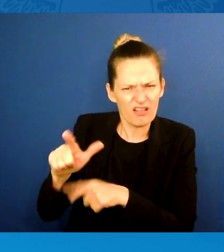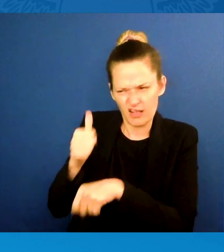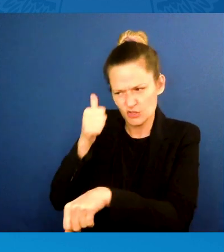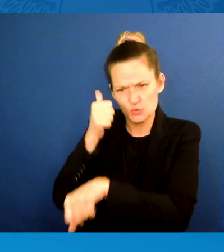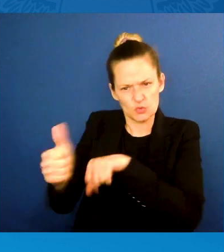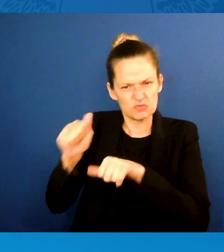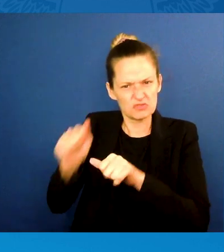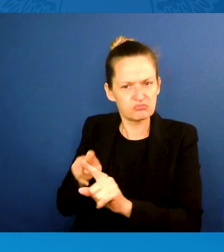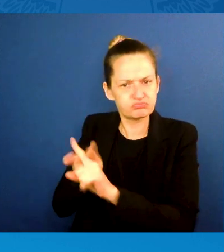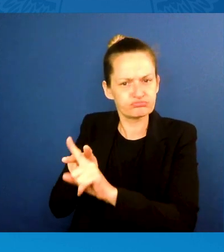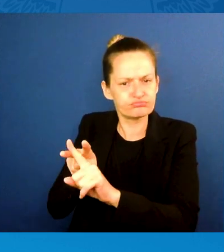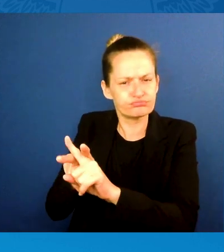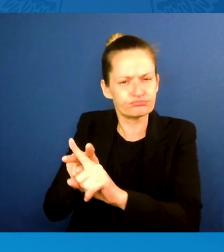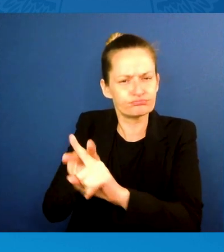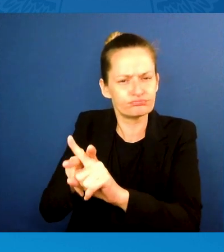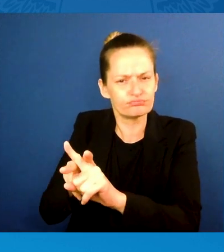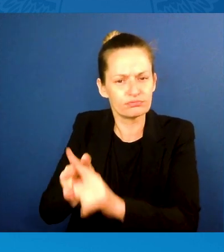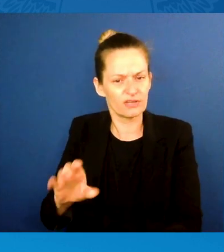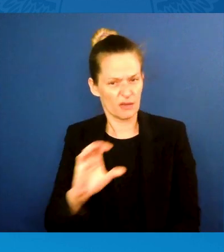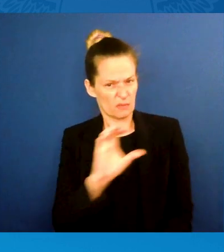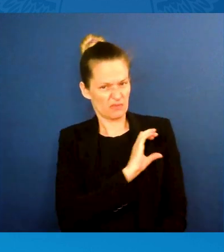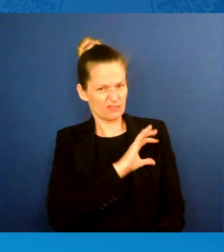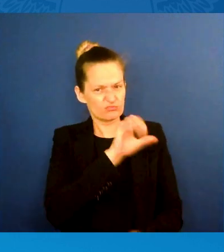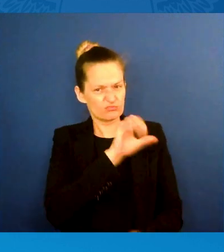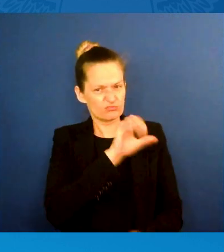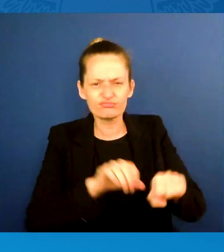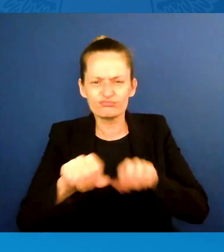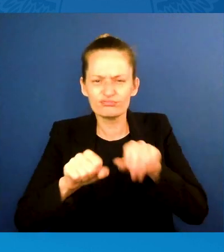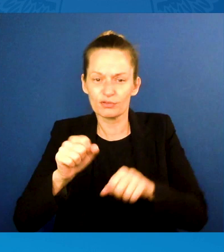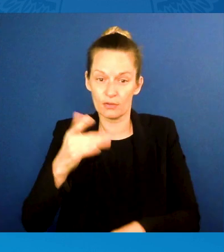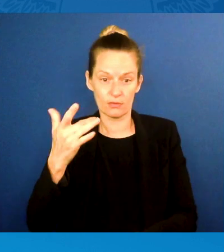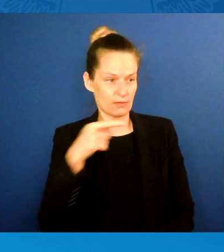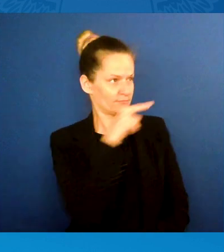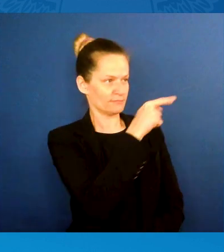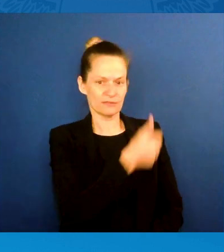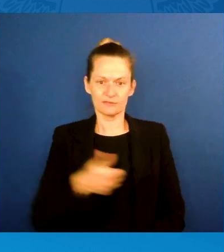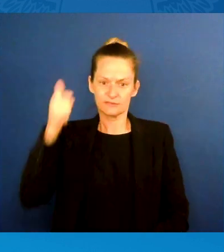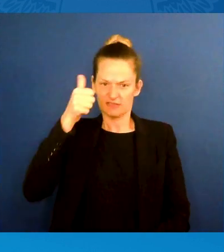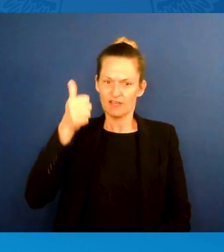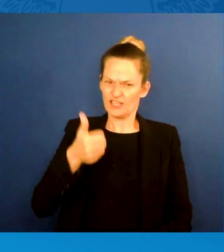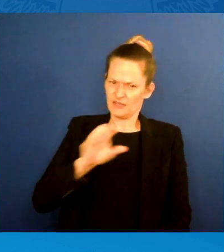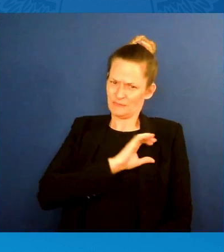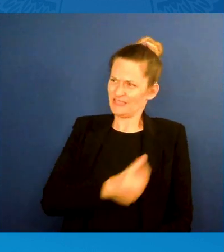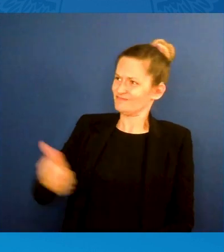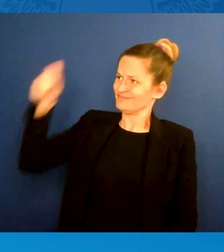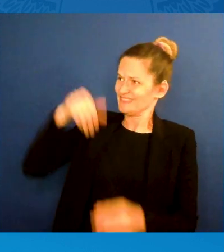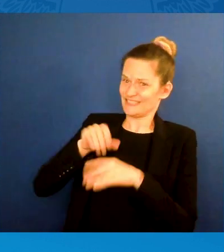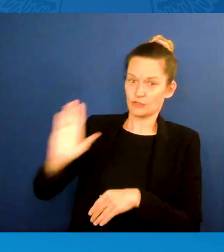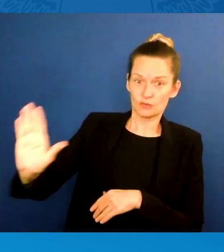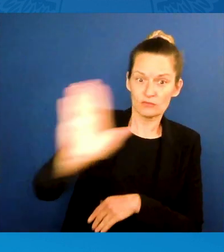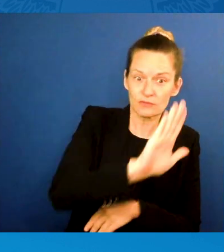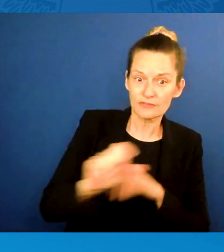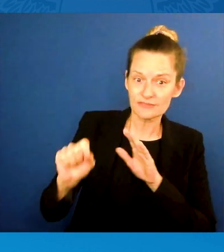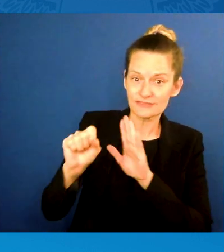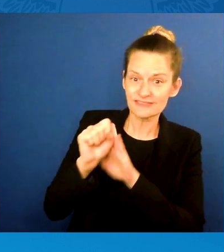law enforcement officer of their state -- the ability to direct law enforcement resources in a way that, again,